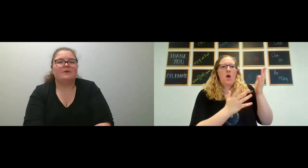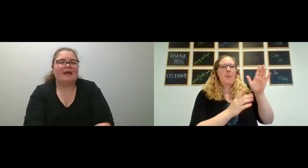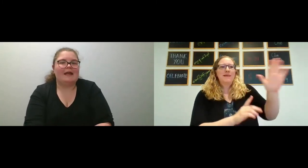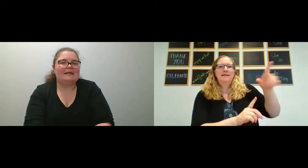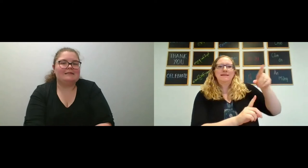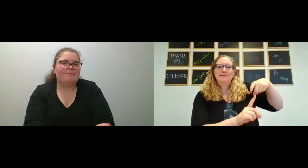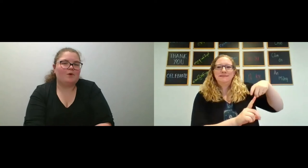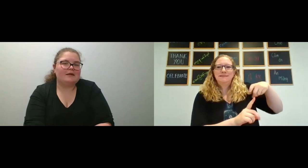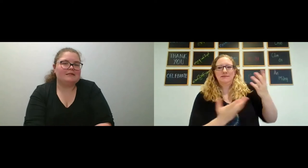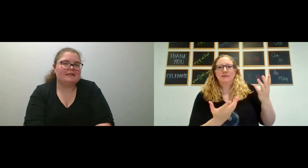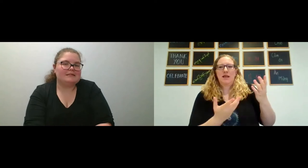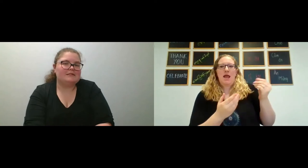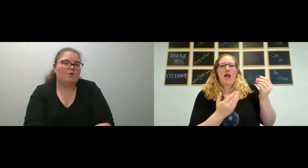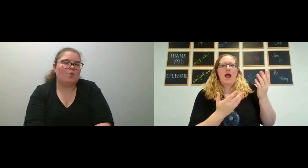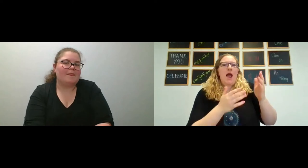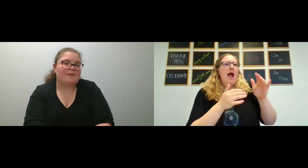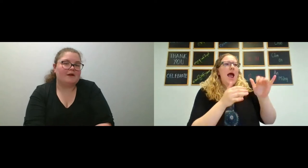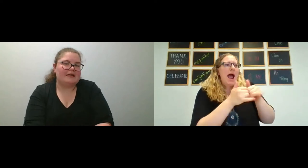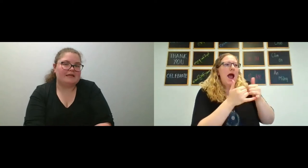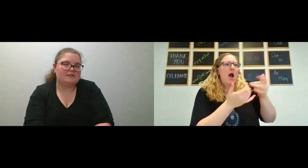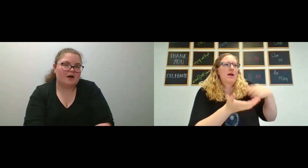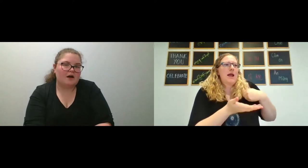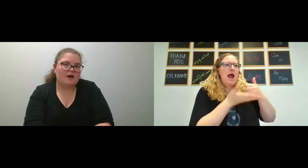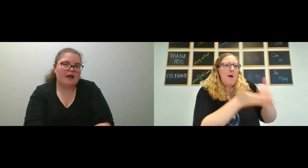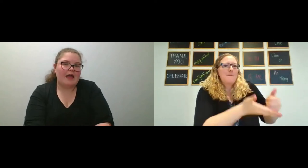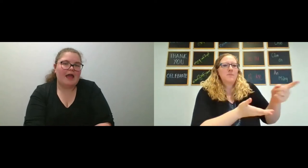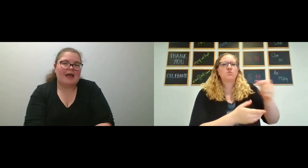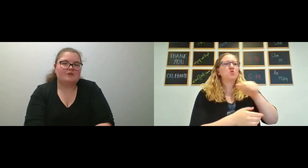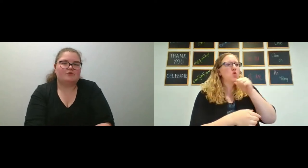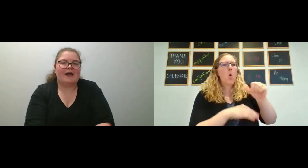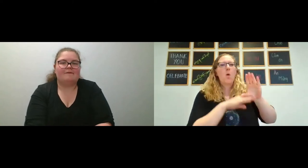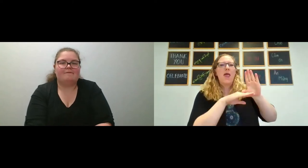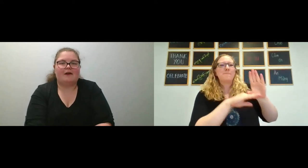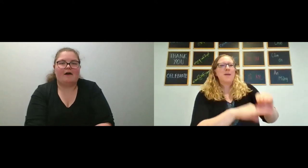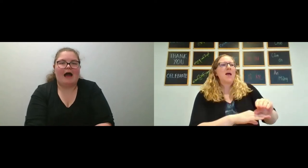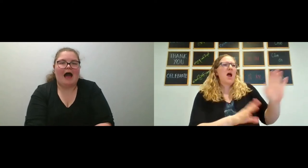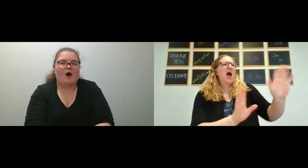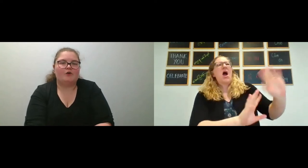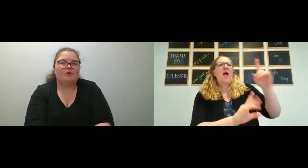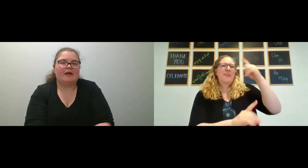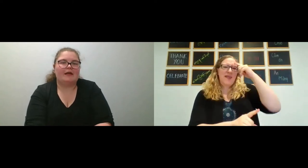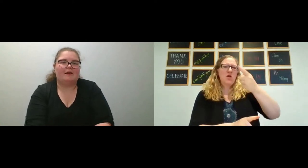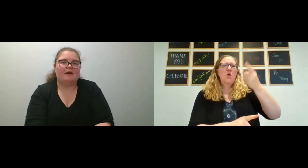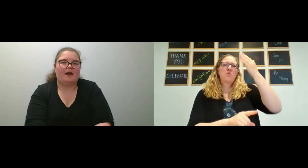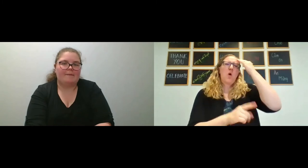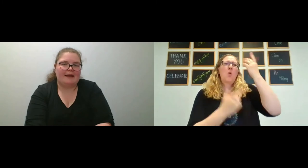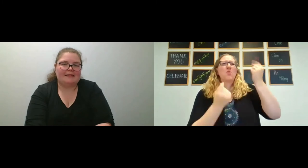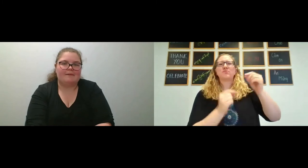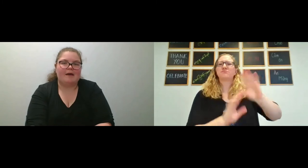So again, it's important to listen to what their needs are and try to figure out how you can accommodate them.